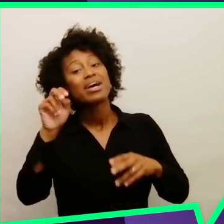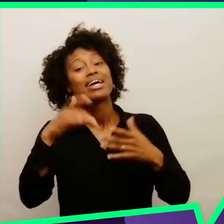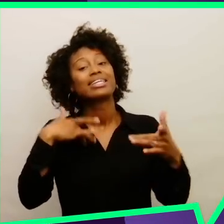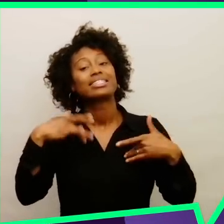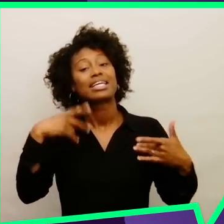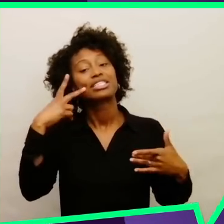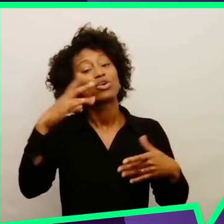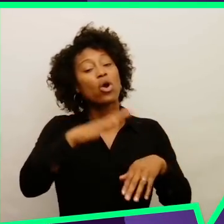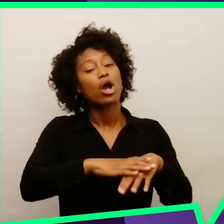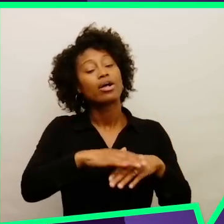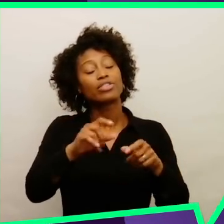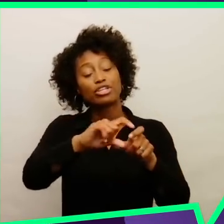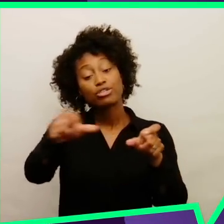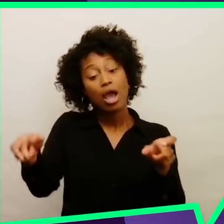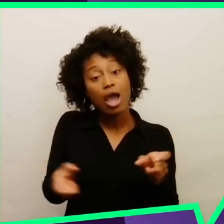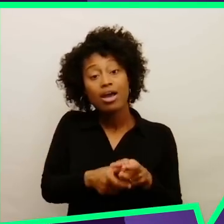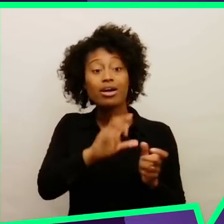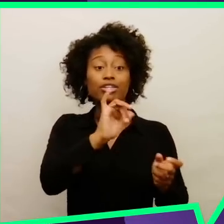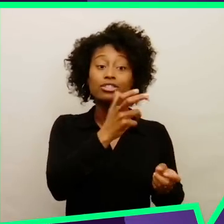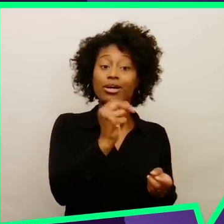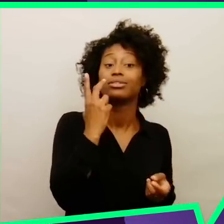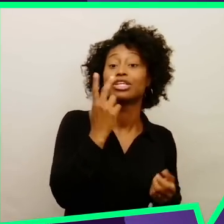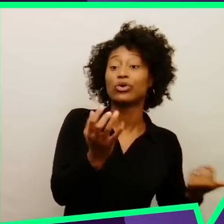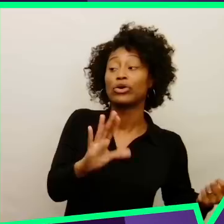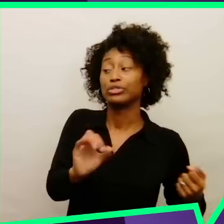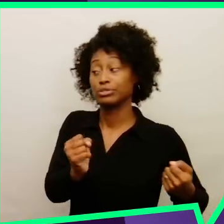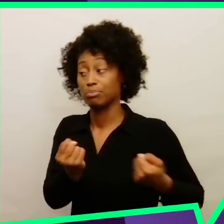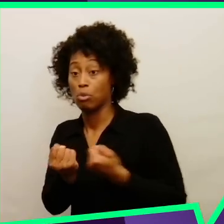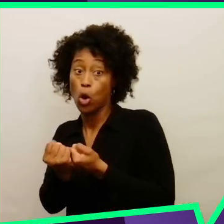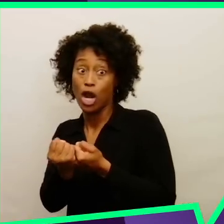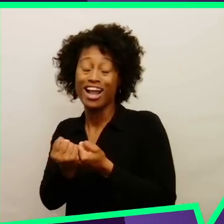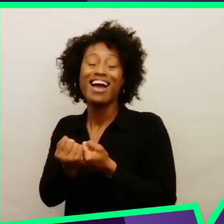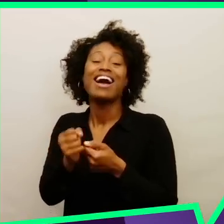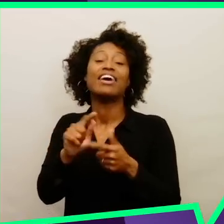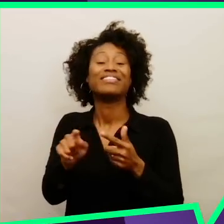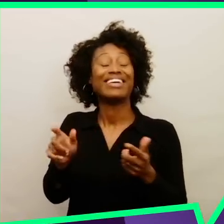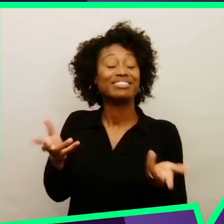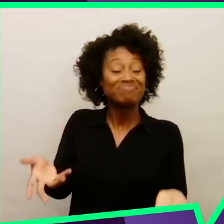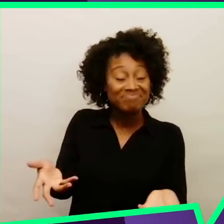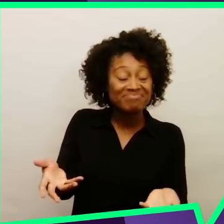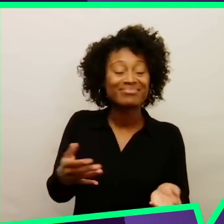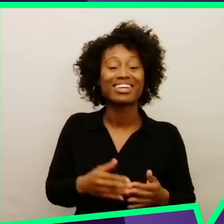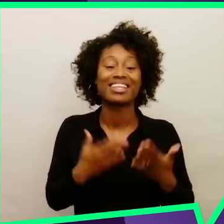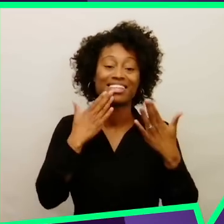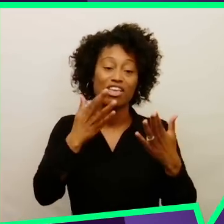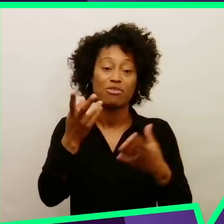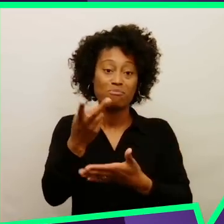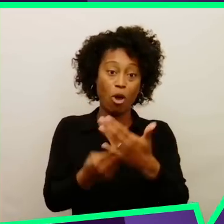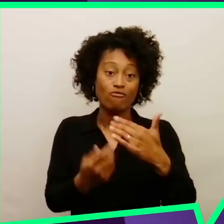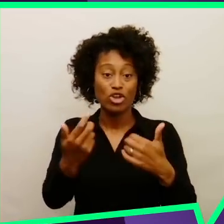Jon, can't wait to see you support this teammate. And thank you so much for joining us. Good luck.